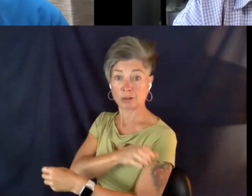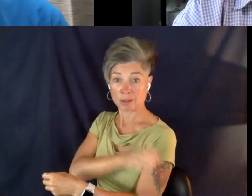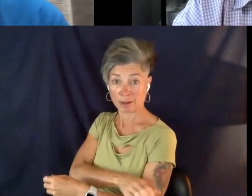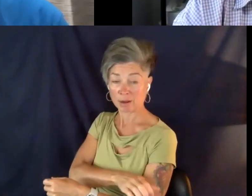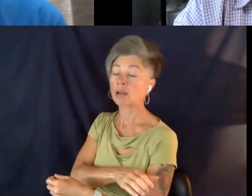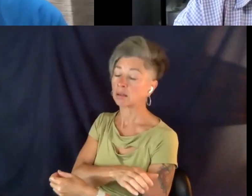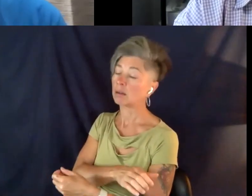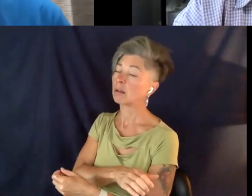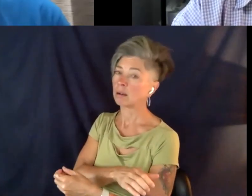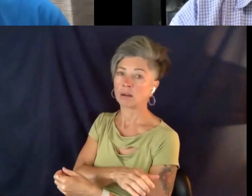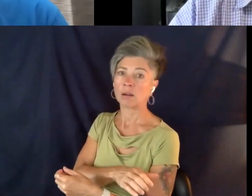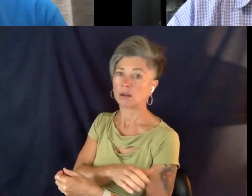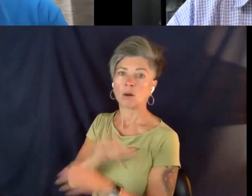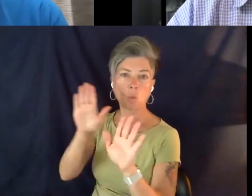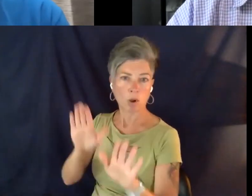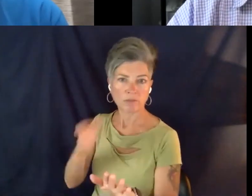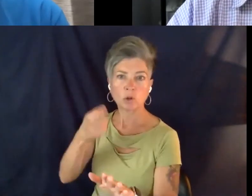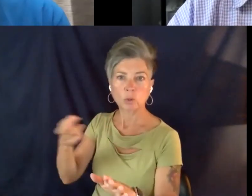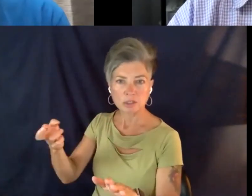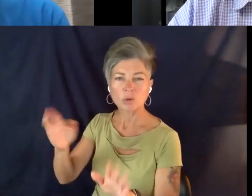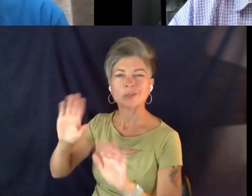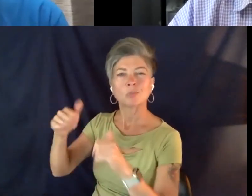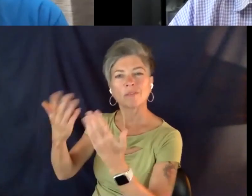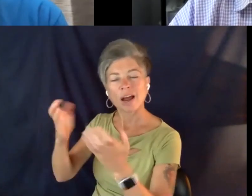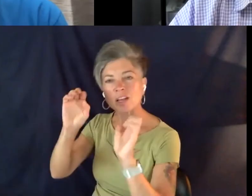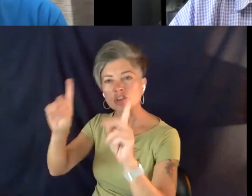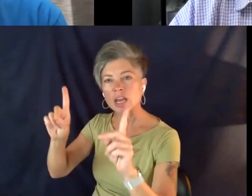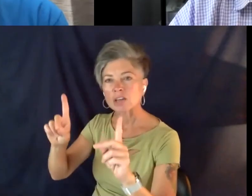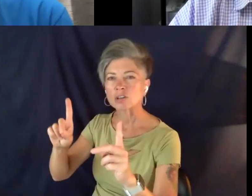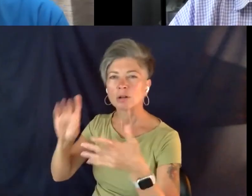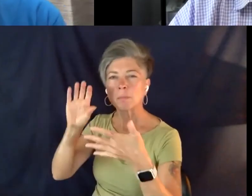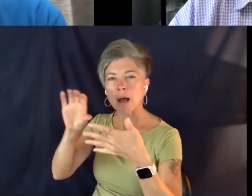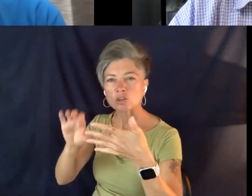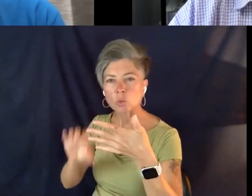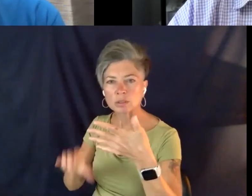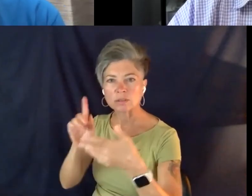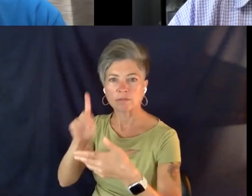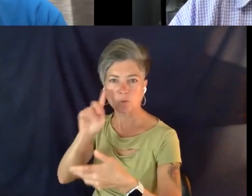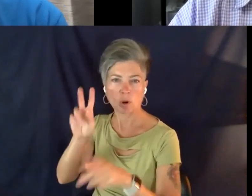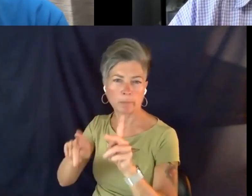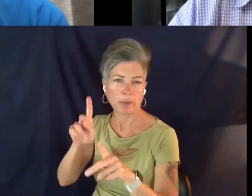that they provide educational modules for people in different roles, I would say.